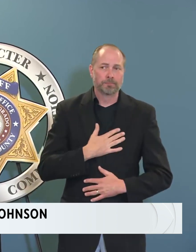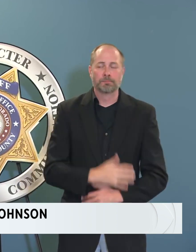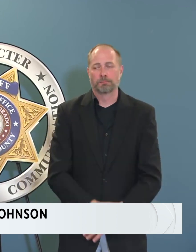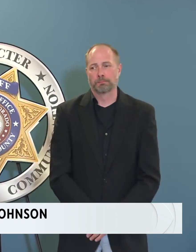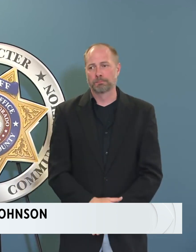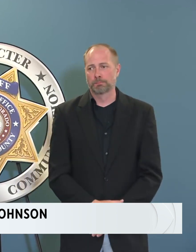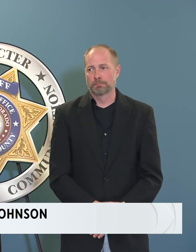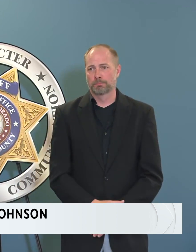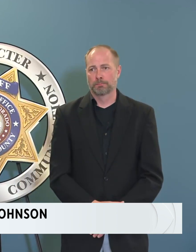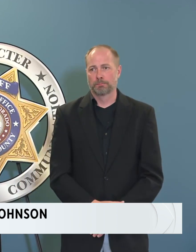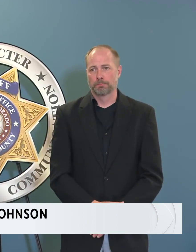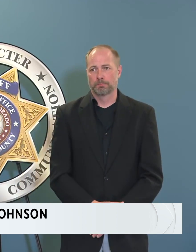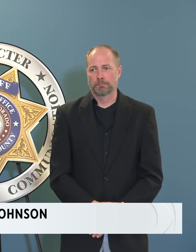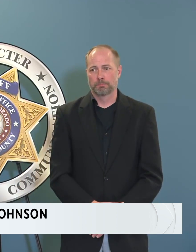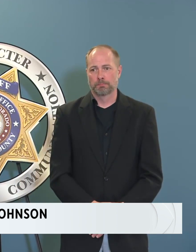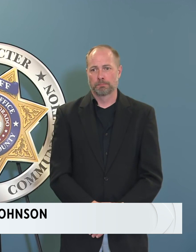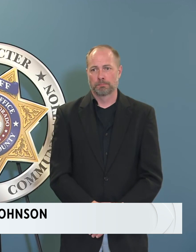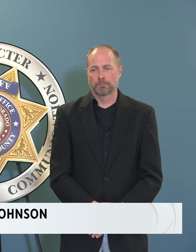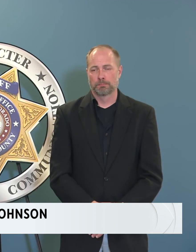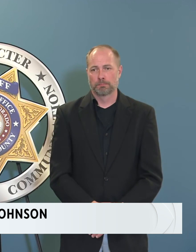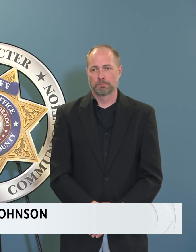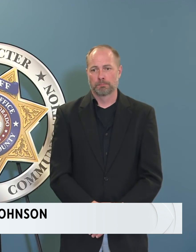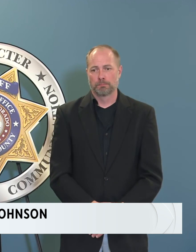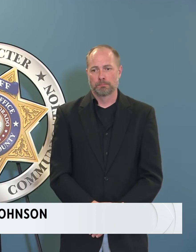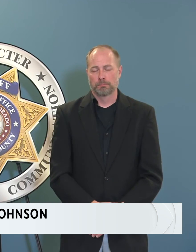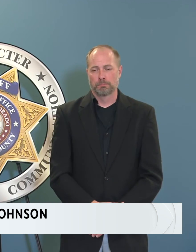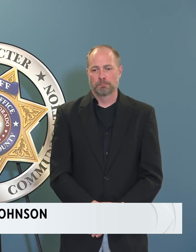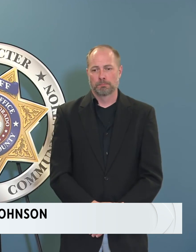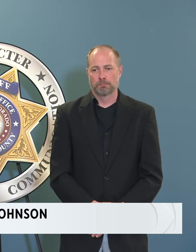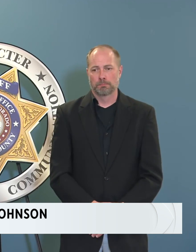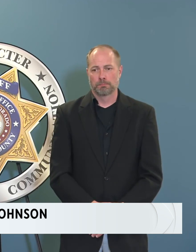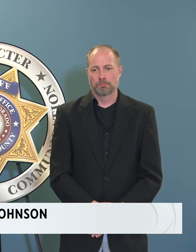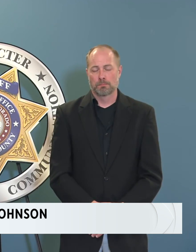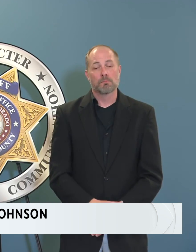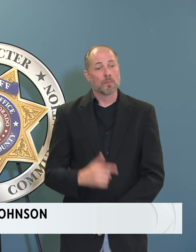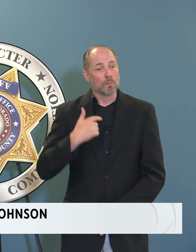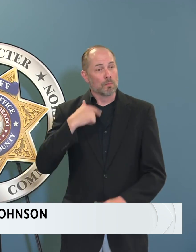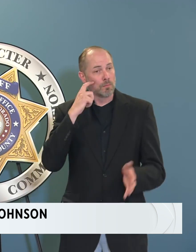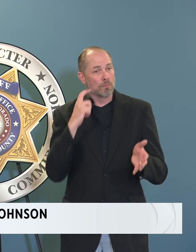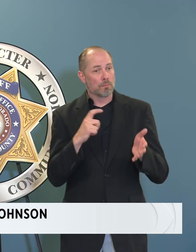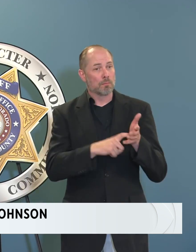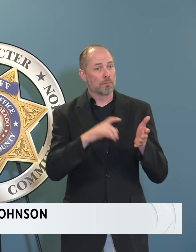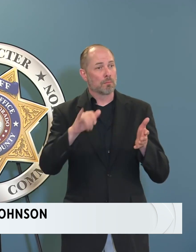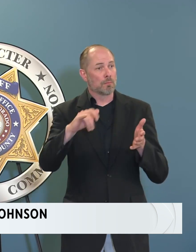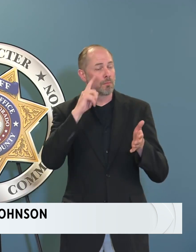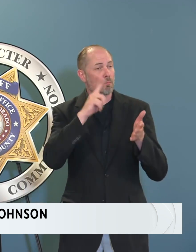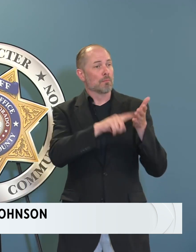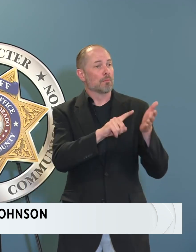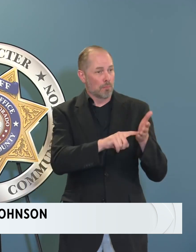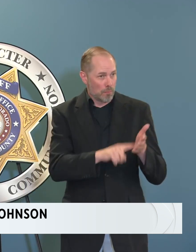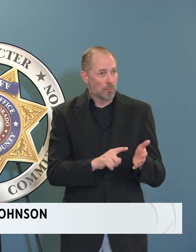TO THE MARSHALL FIRE. AND IF YOU GIVE ME A LITTLE GRACE I ABOUT THE IMPACT THAT IT HAS